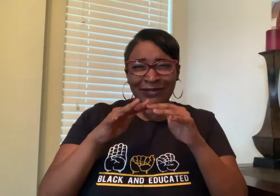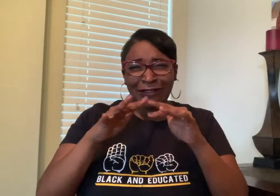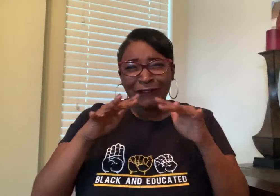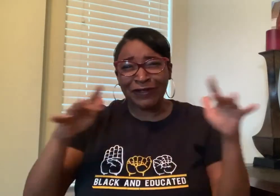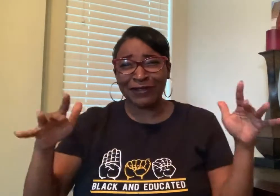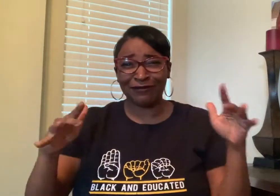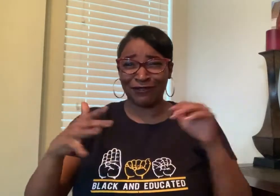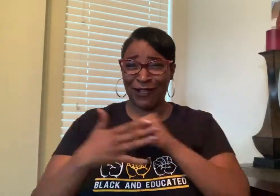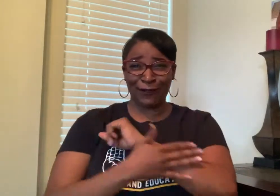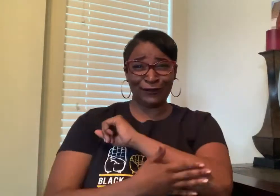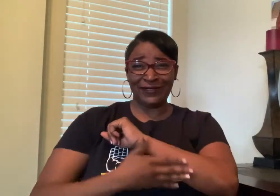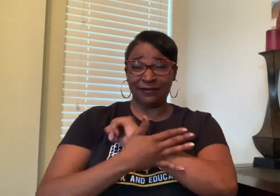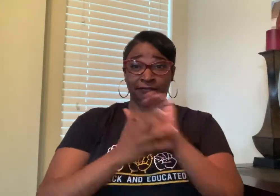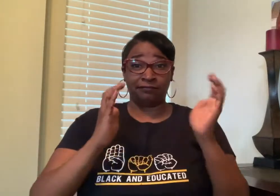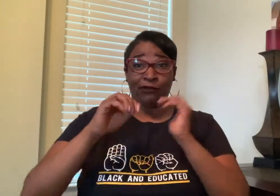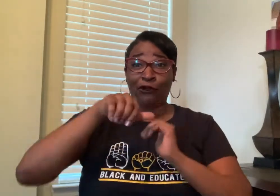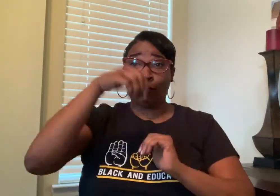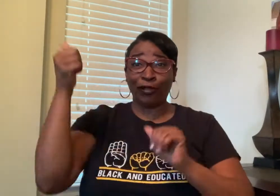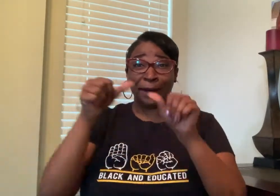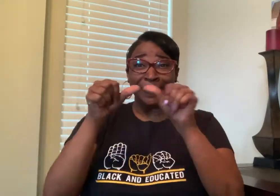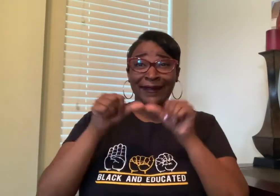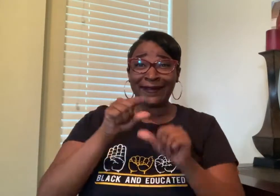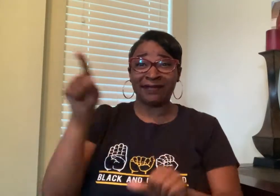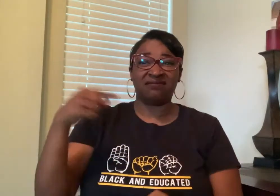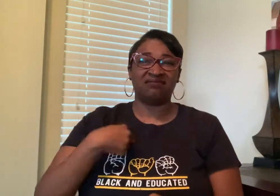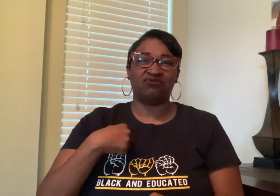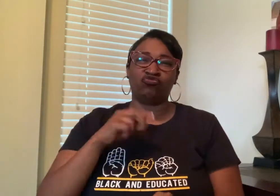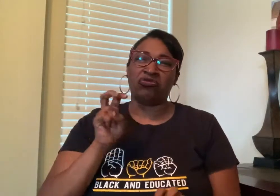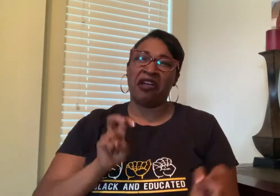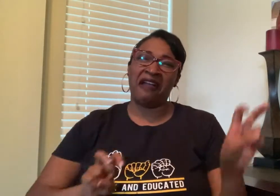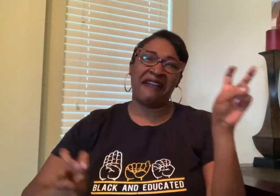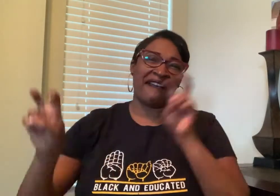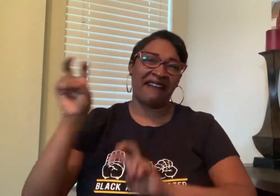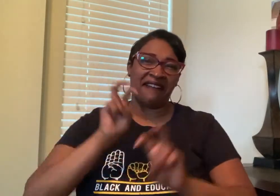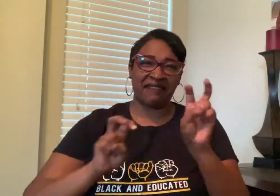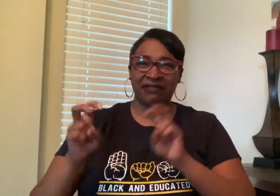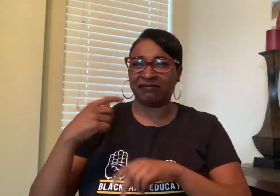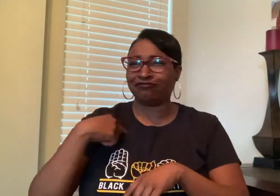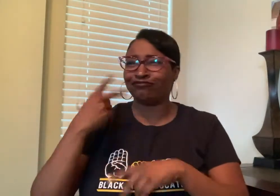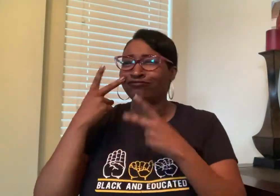What saddens me the most is that America is the most diverse country, by comparison.